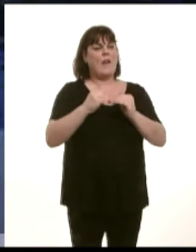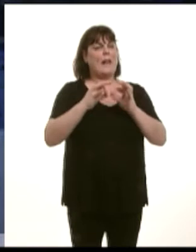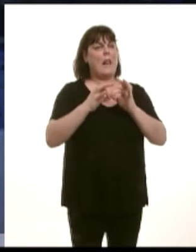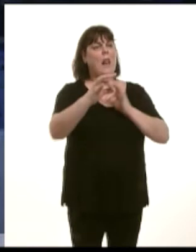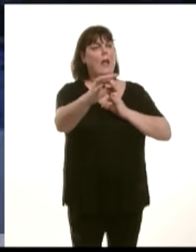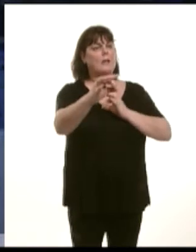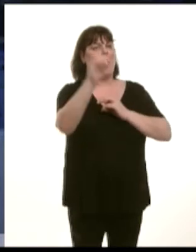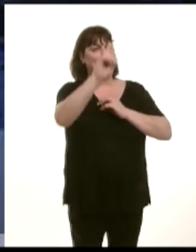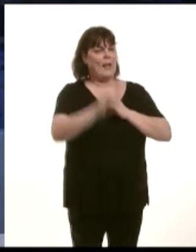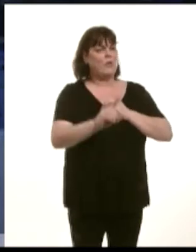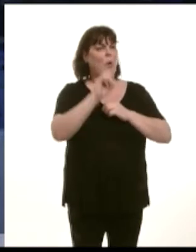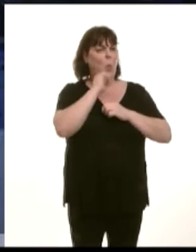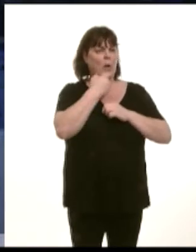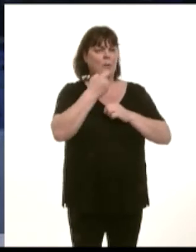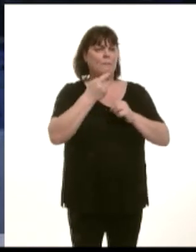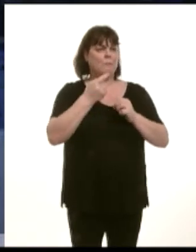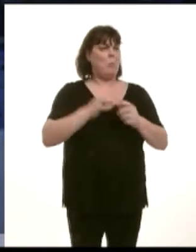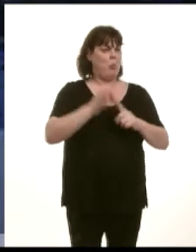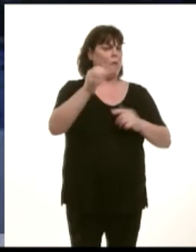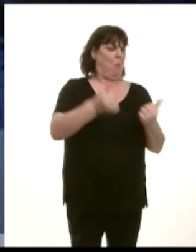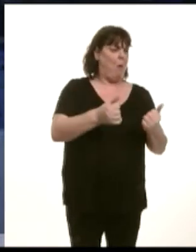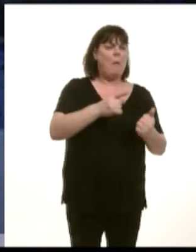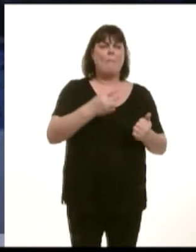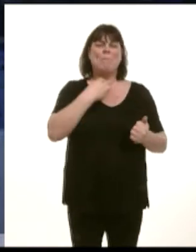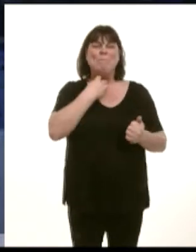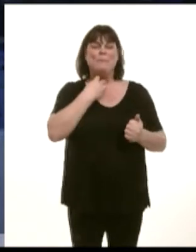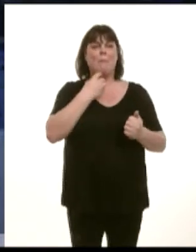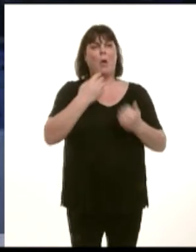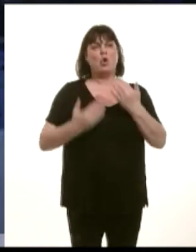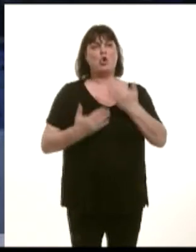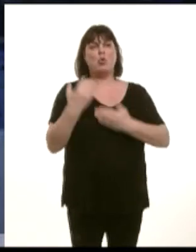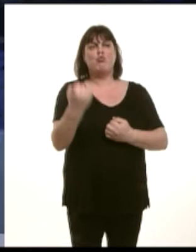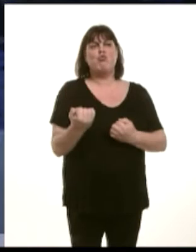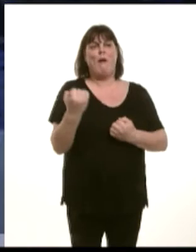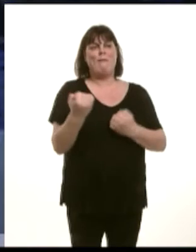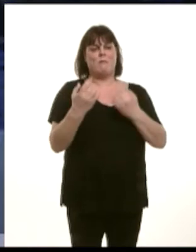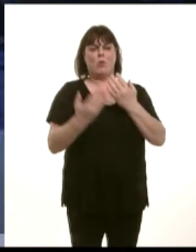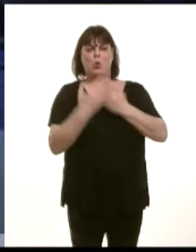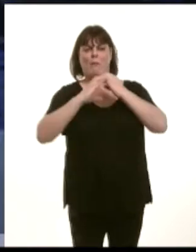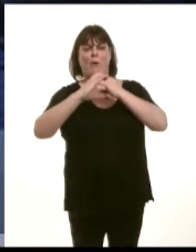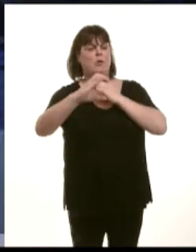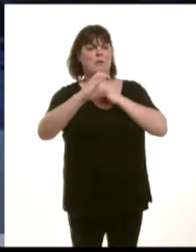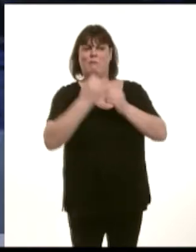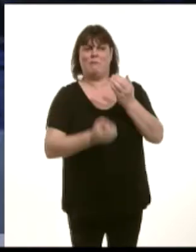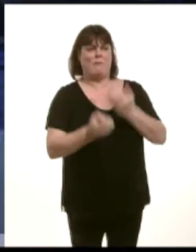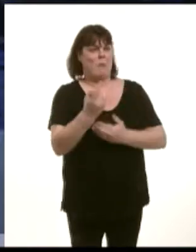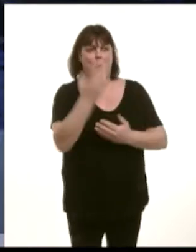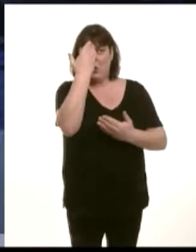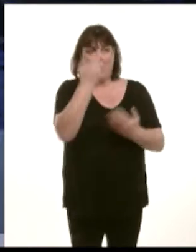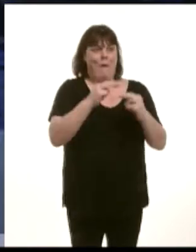of information, really, on rolling stock in the national transport plan published some months later. We still do not know whether we are to have new trains on the Valleys lines or second-hand